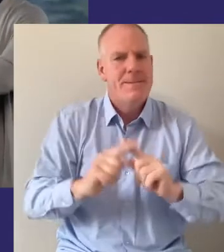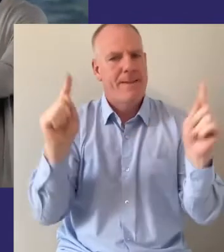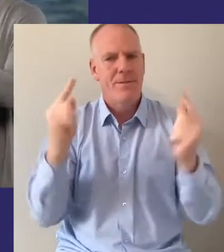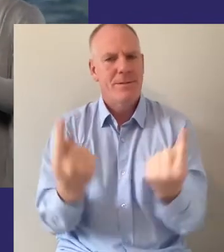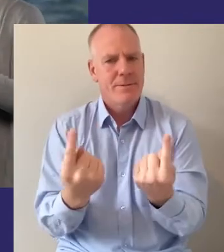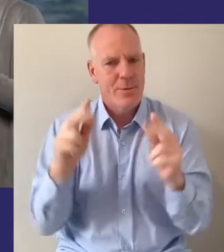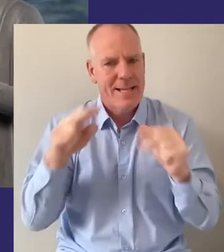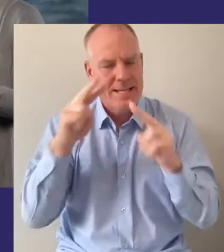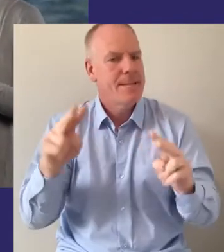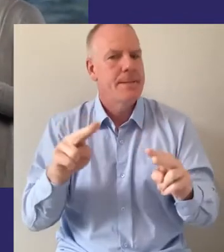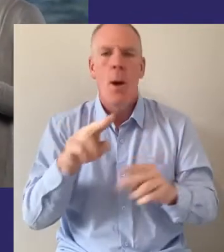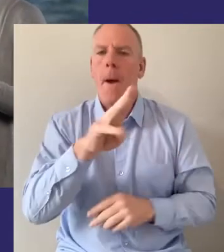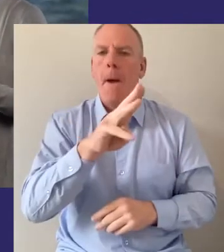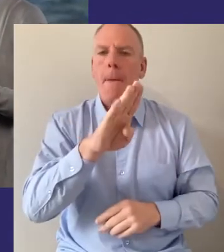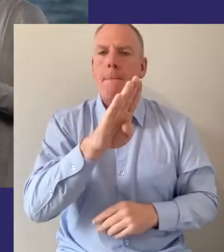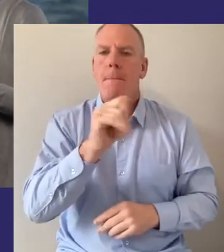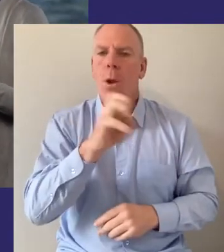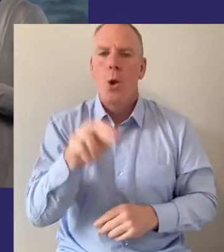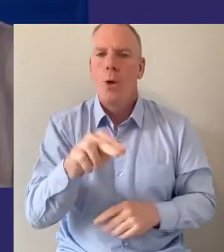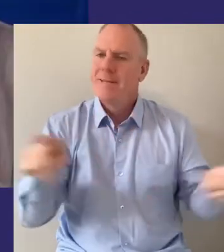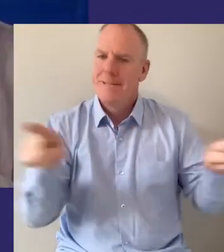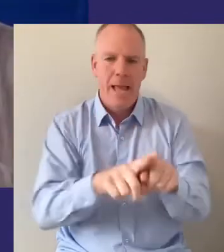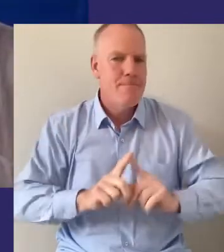see that they're different. Phytoplankton blooms all have different spectra that are